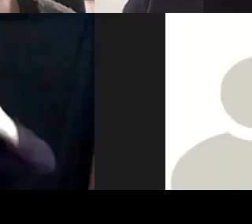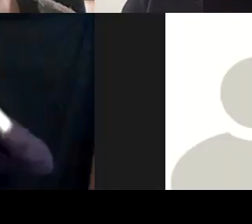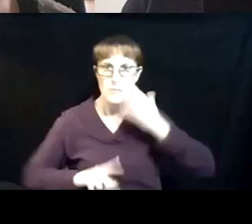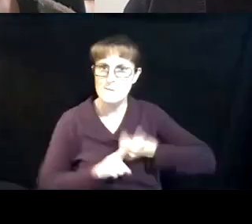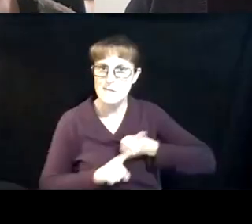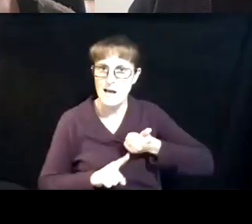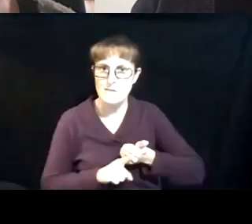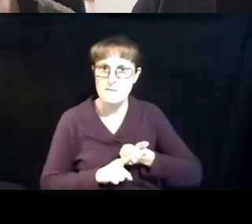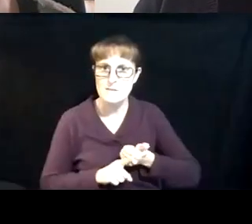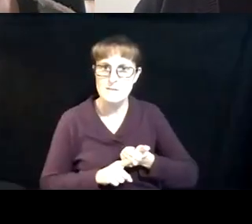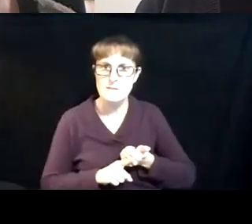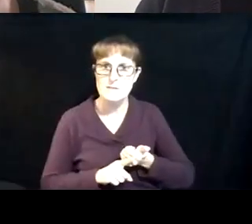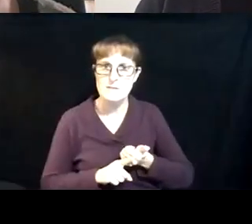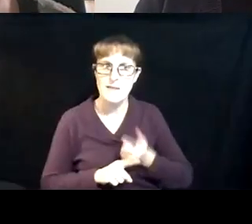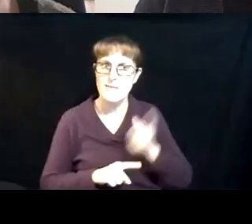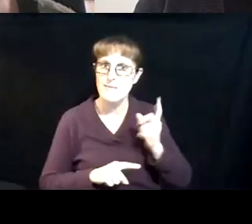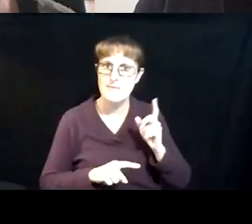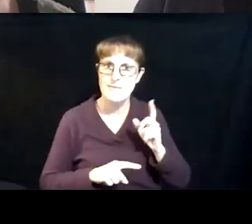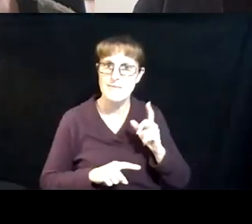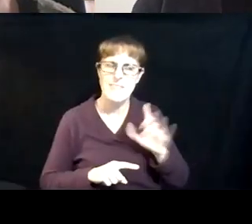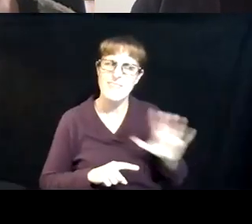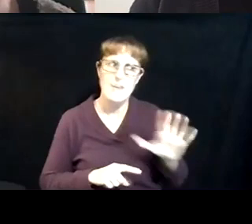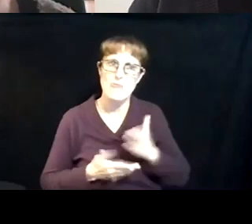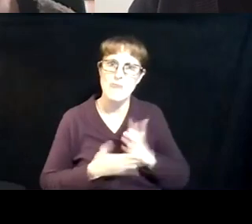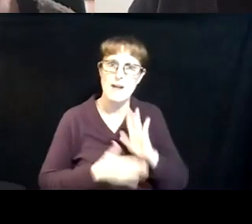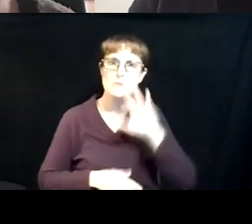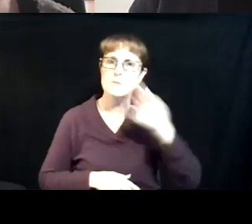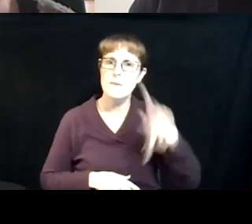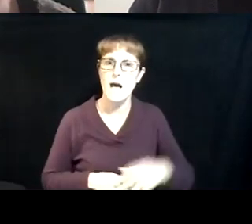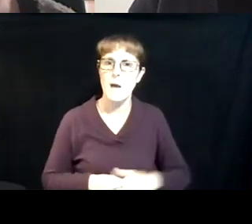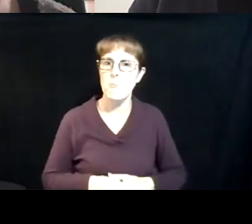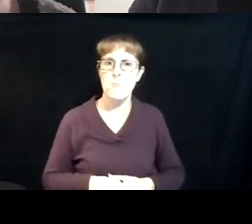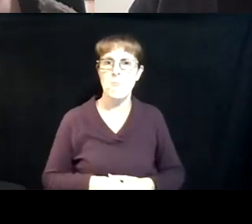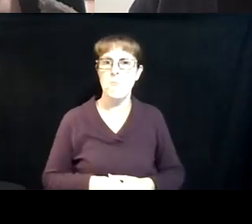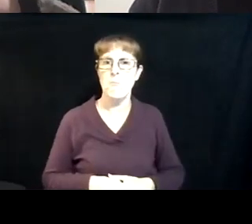That is extremely harmful because there are a lot of